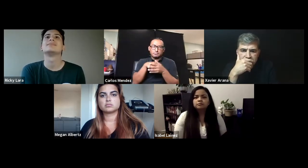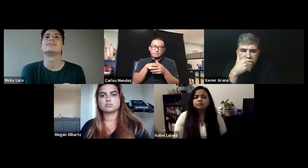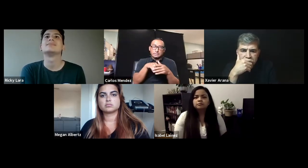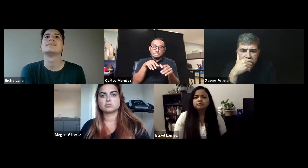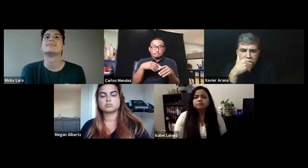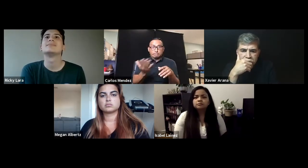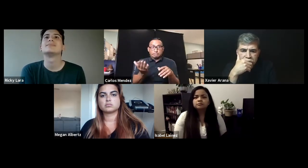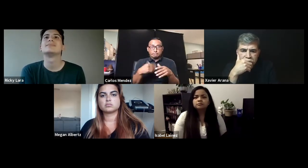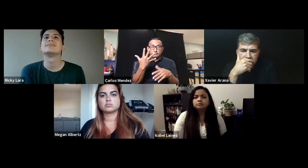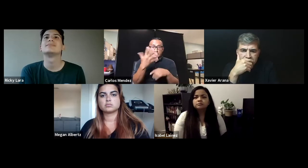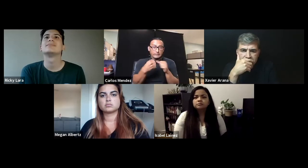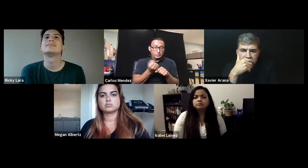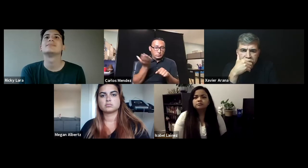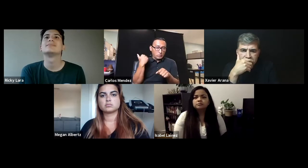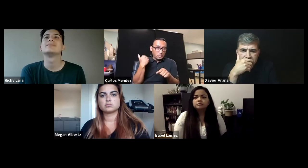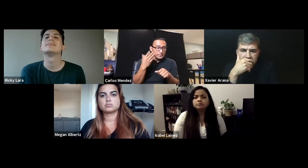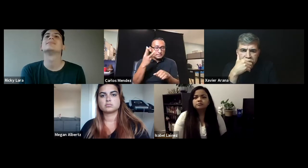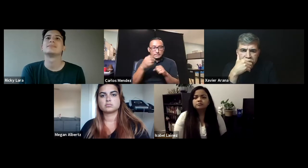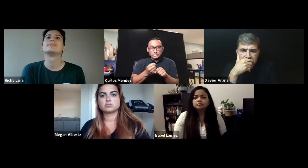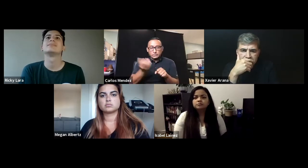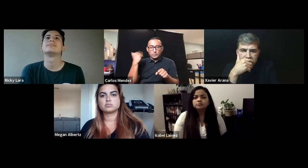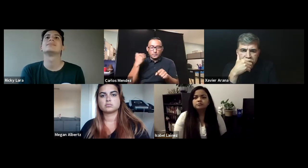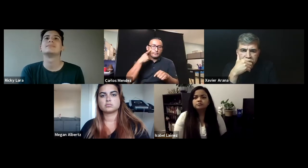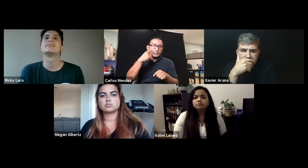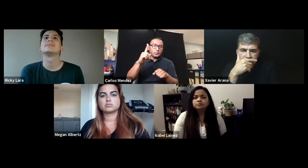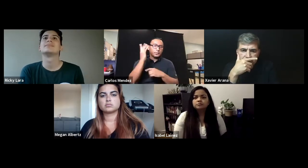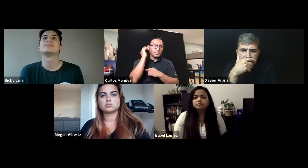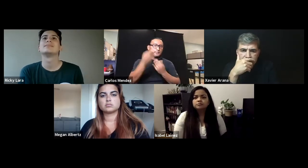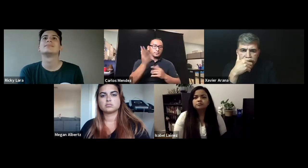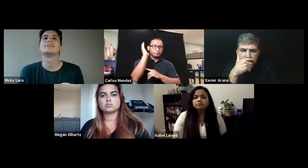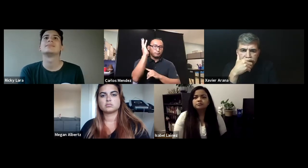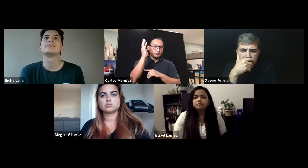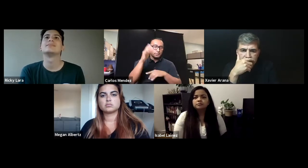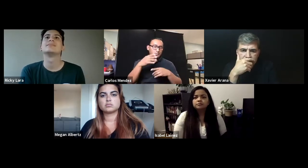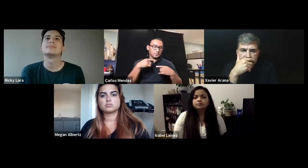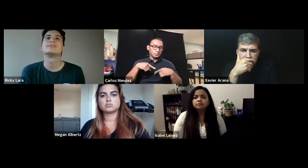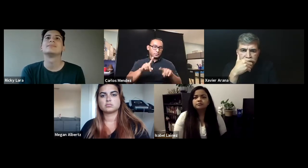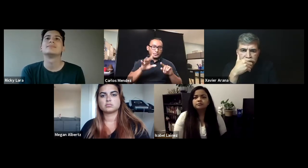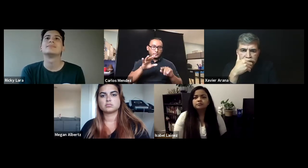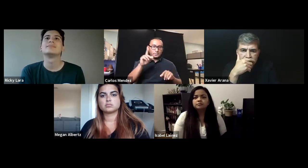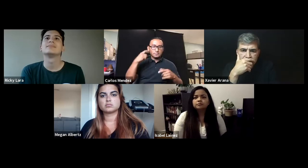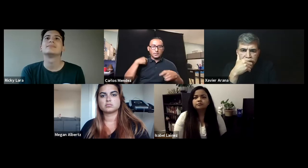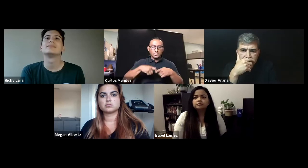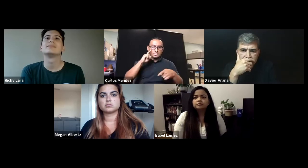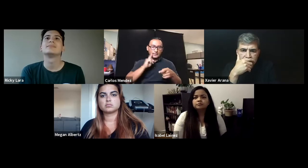I was actually hired, um, five years ago, six years ago.